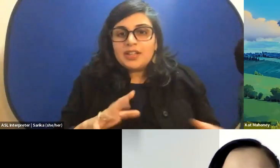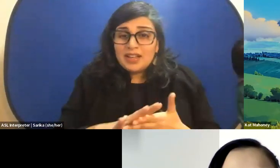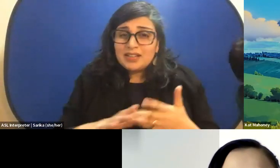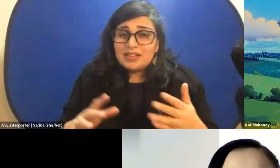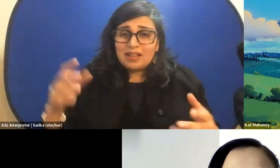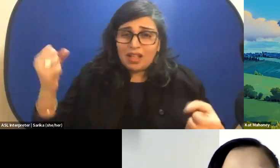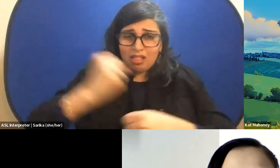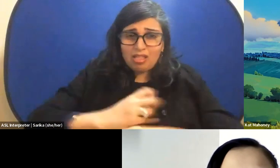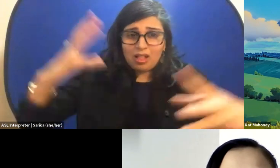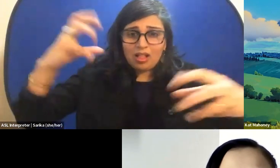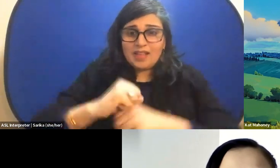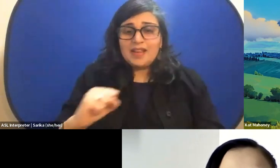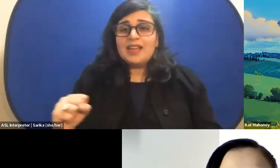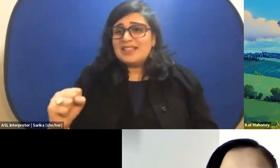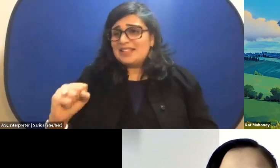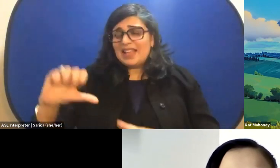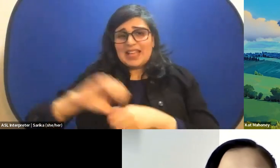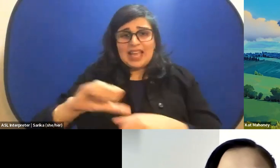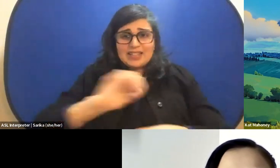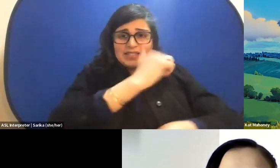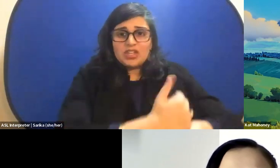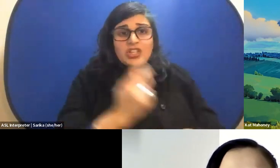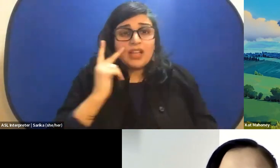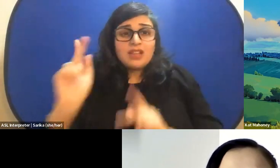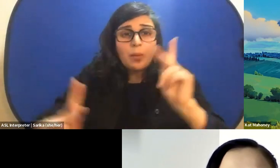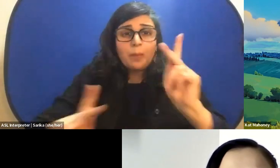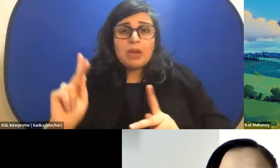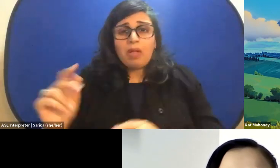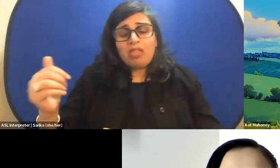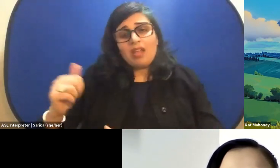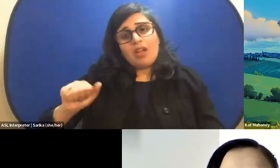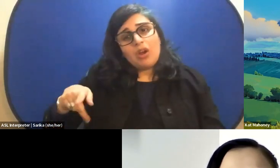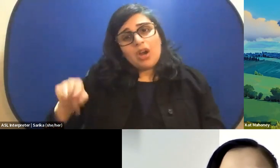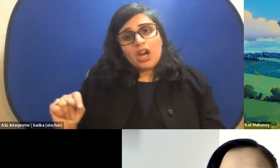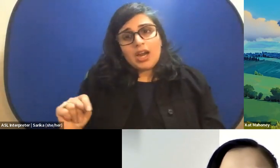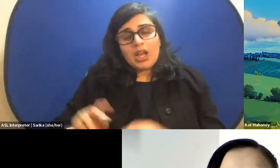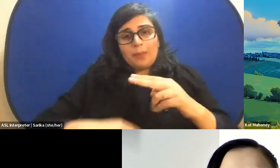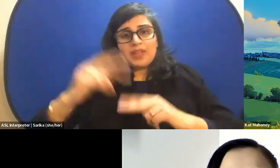protestors head down side streets and police fired tear gas down those streets. Tear gas